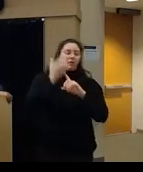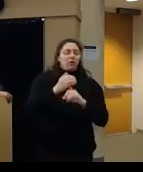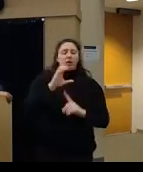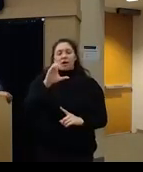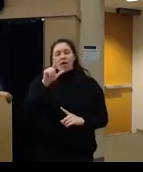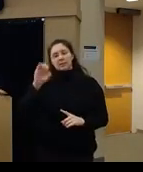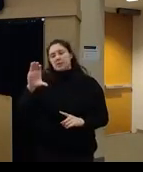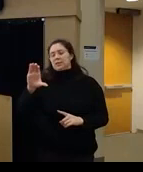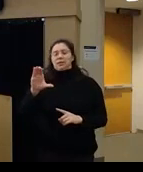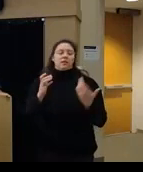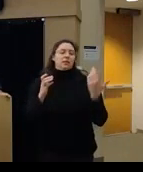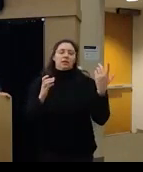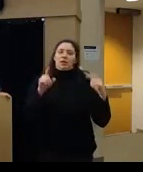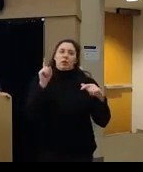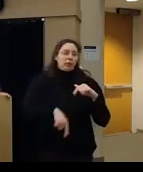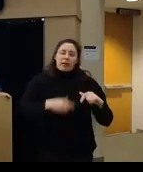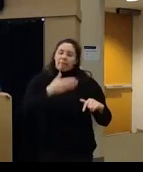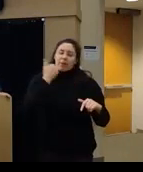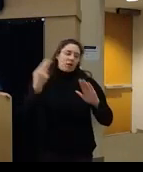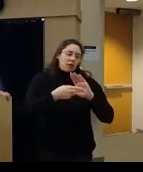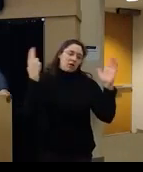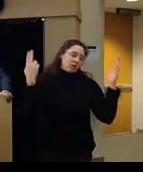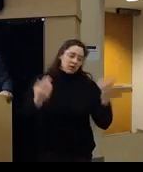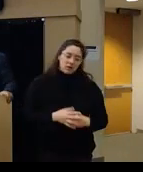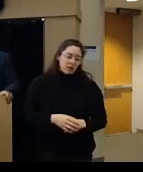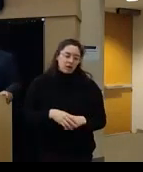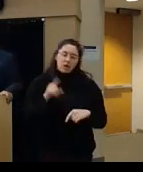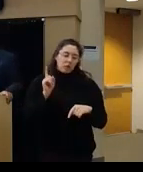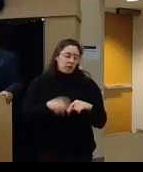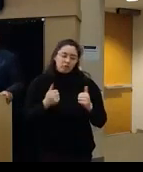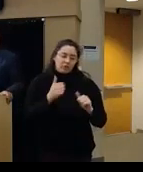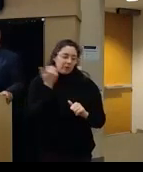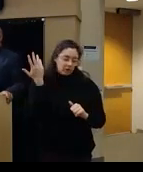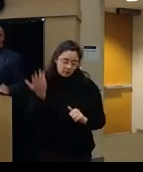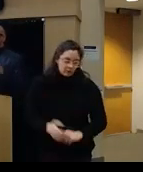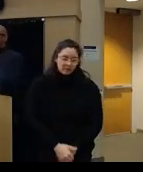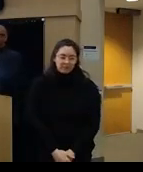stuff I mean you can't really do better if you tried to if you tried you couldn't do better oh